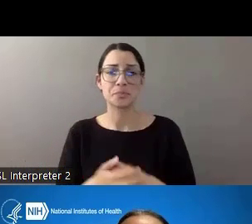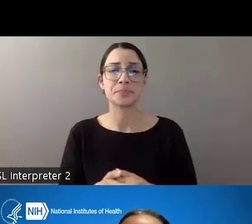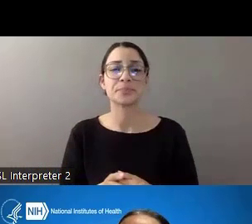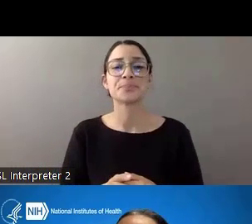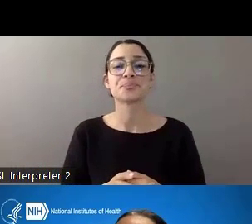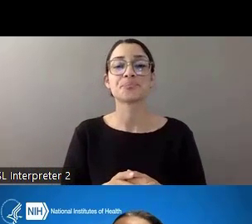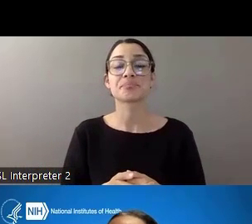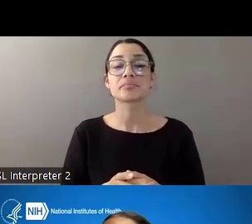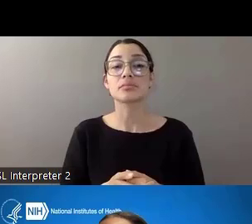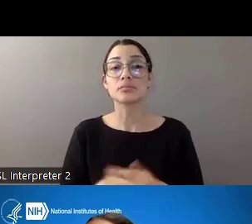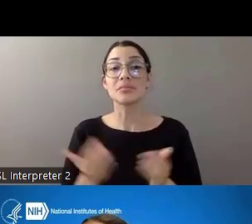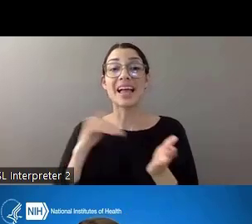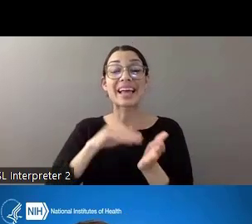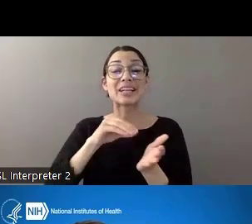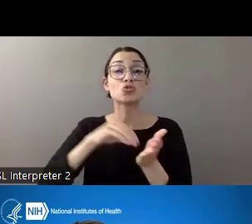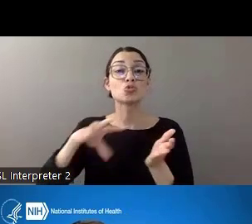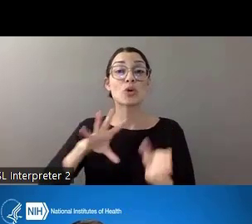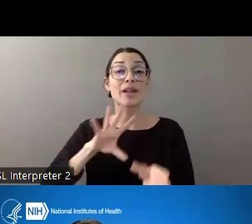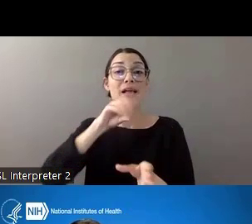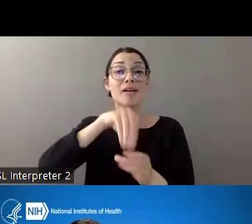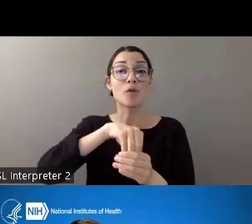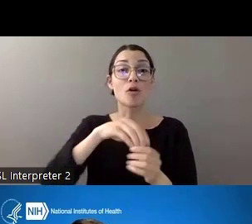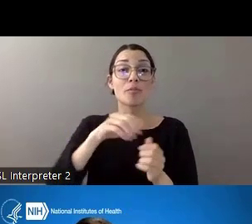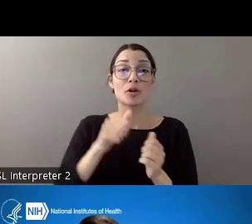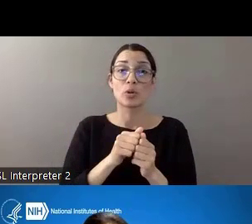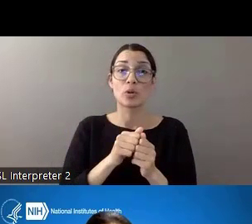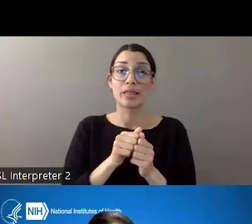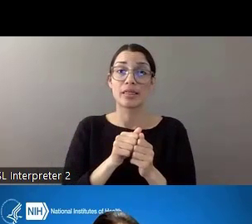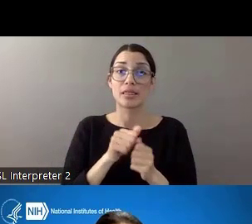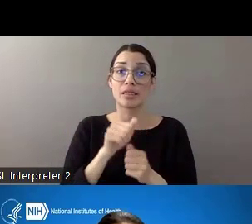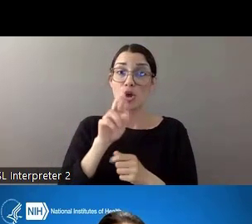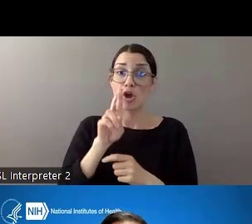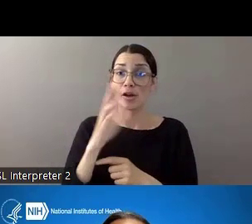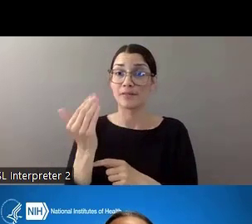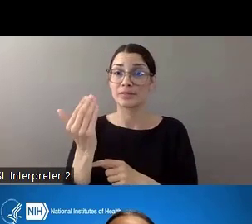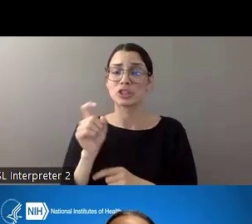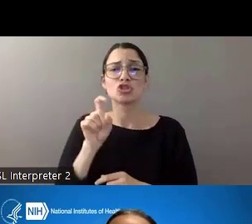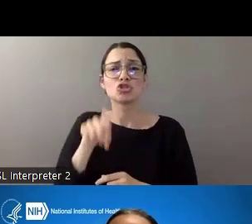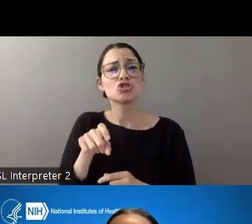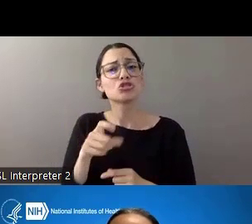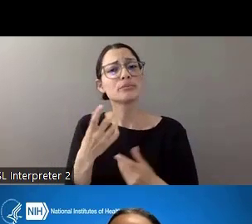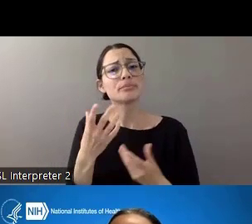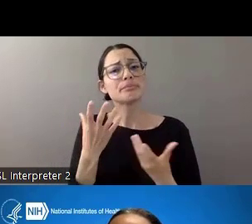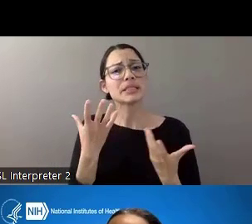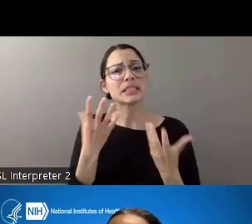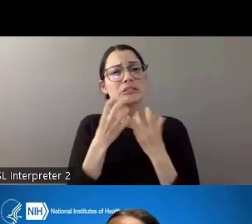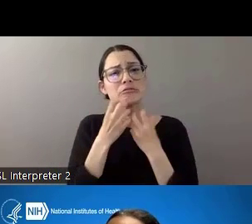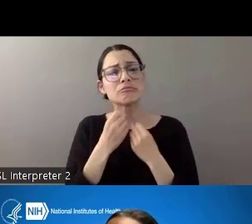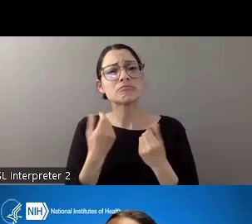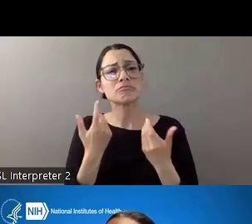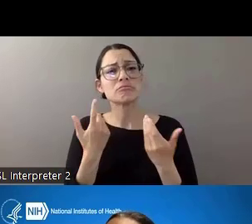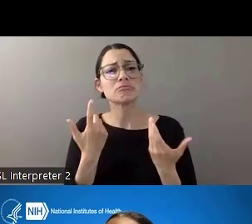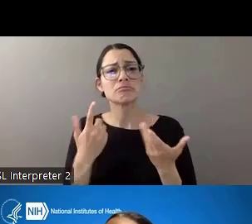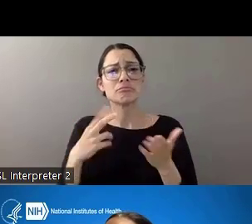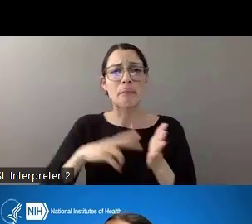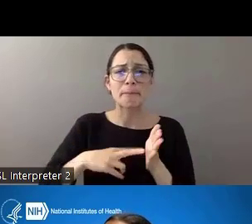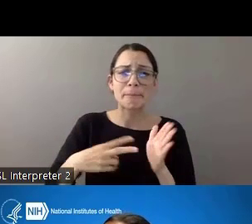Again, student involvement in all R15s should be meaningful. You should include thoughts in how you're going to recruit